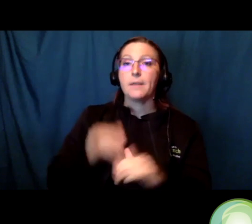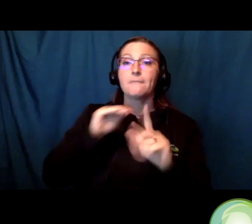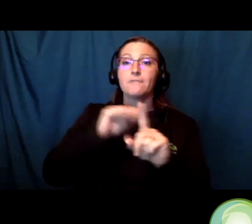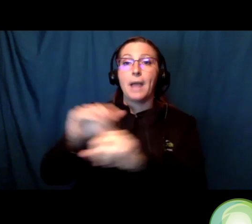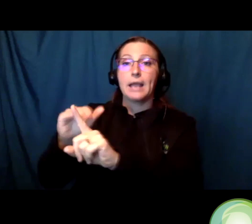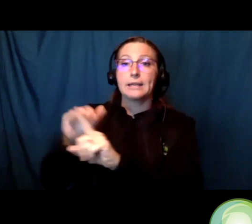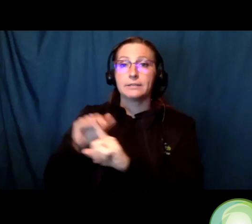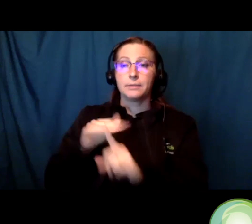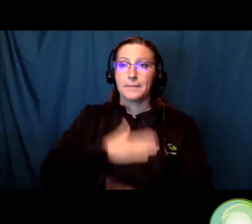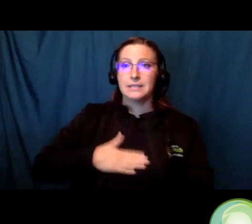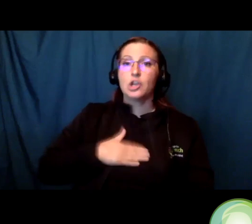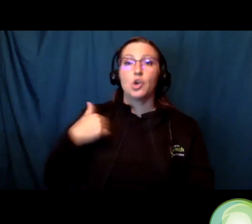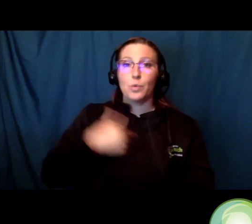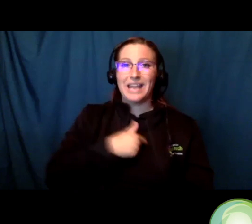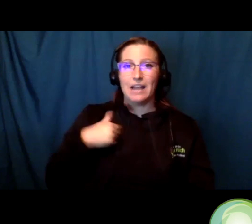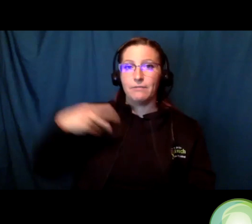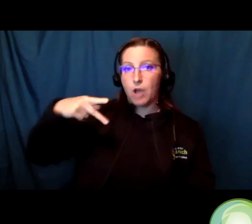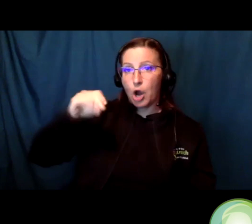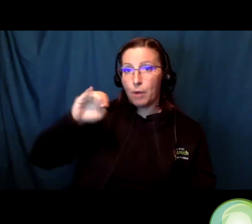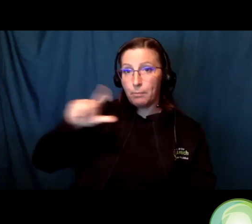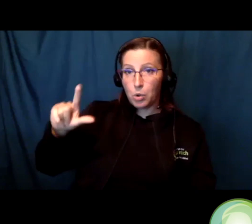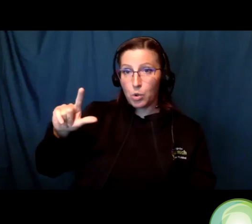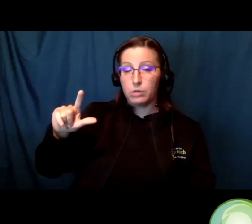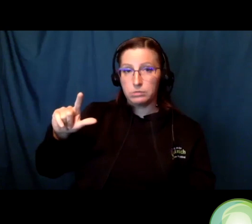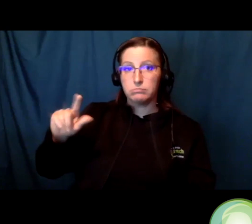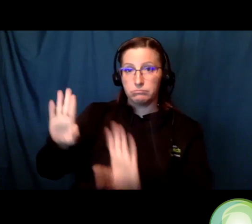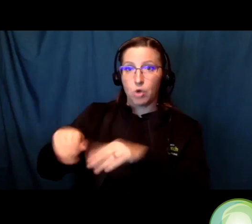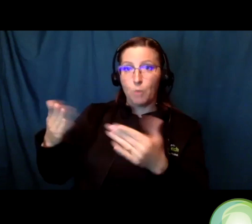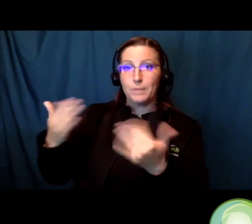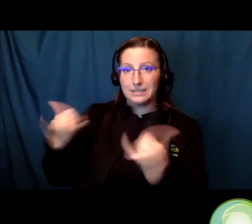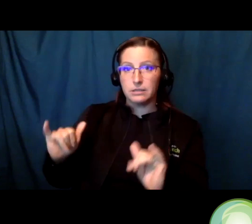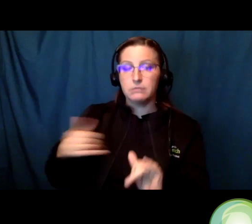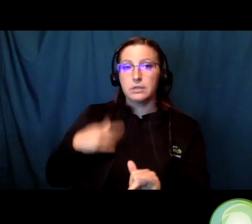we have the poll rolling so you can just let us know because we know people might